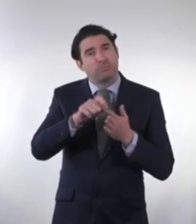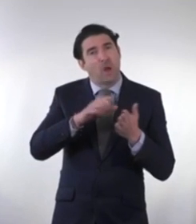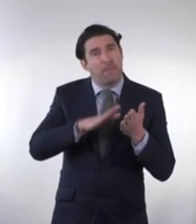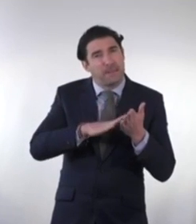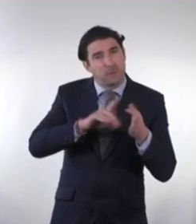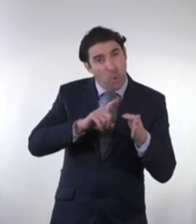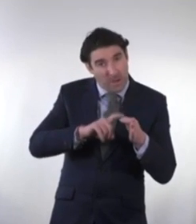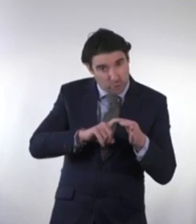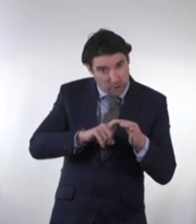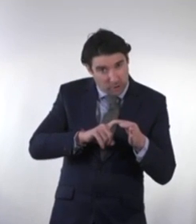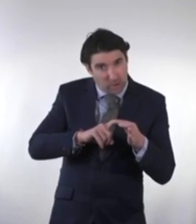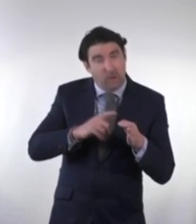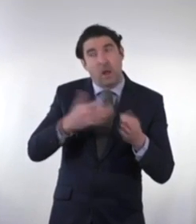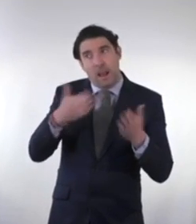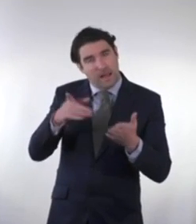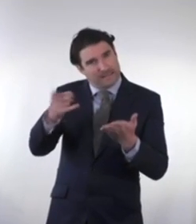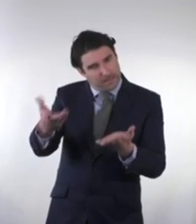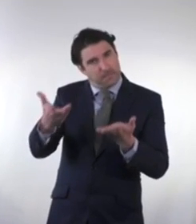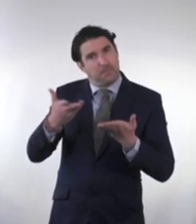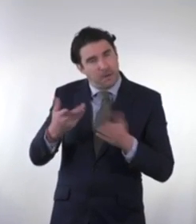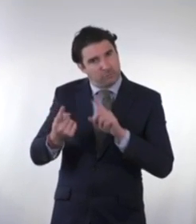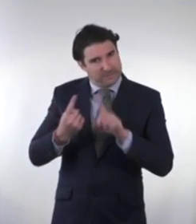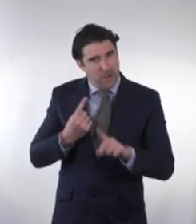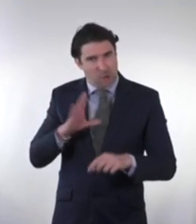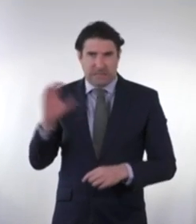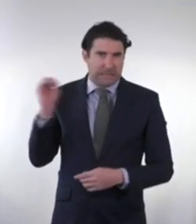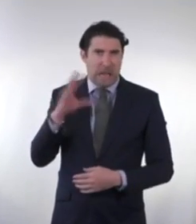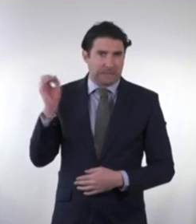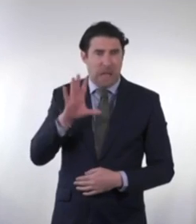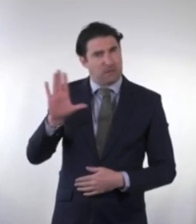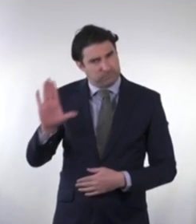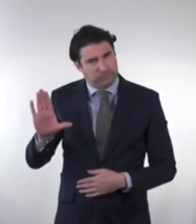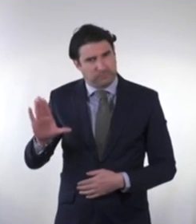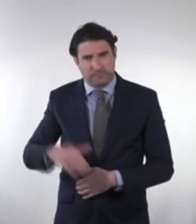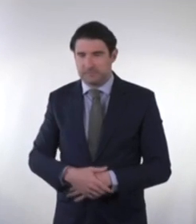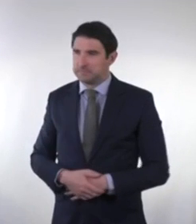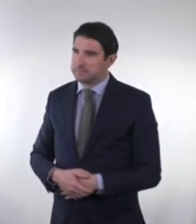to mark the successful conclusion of the five-year Syrian resettlement scheme, which is regarded as